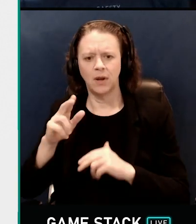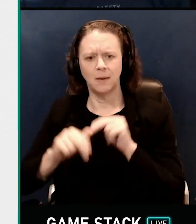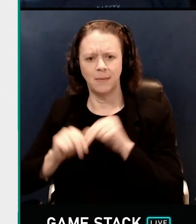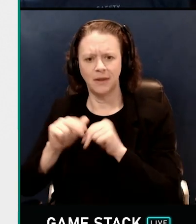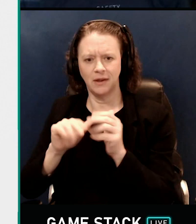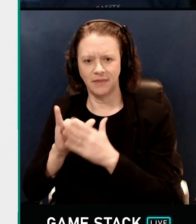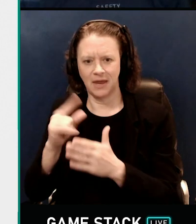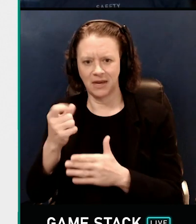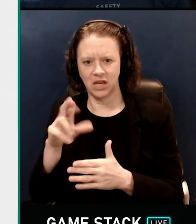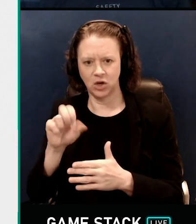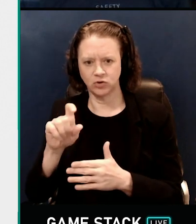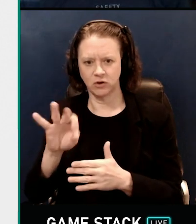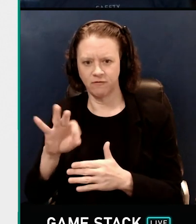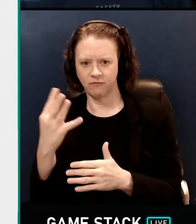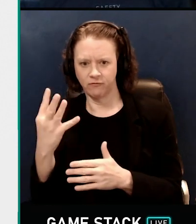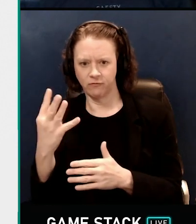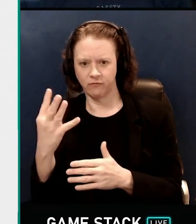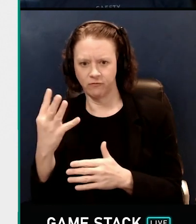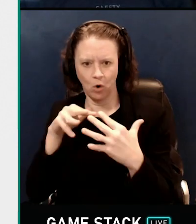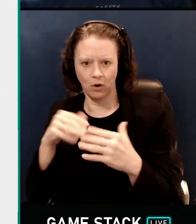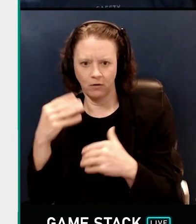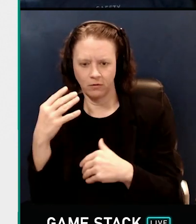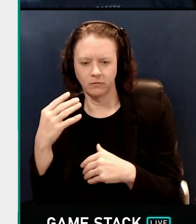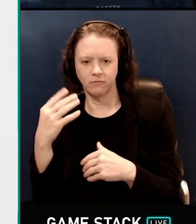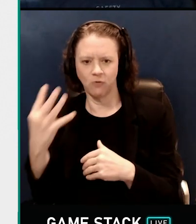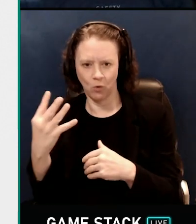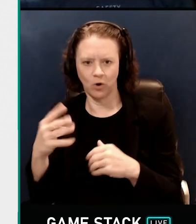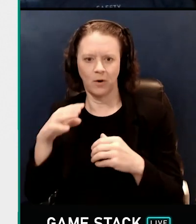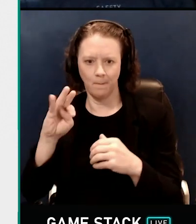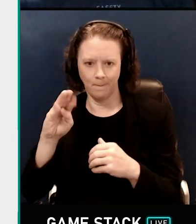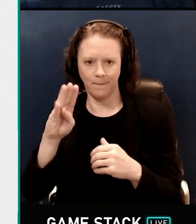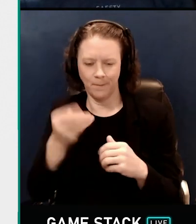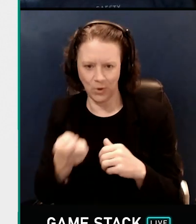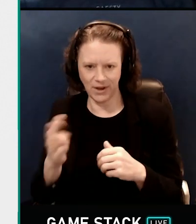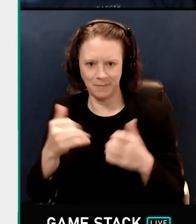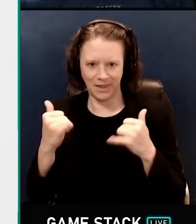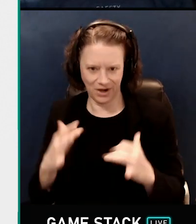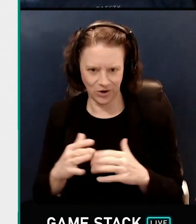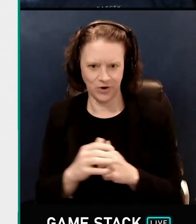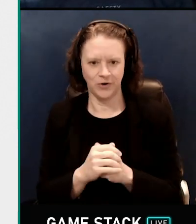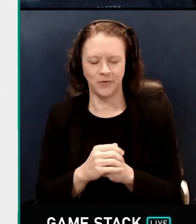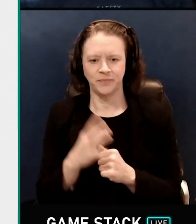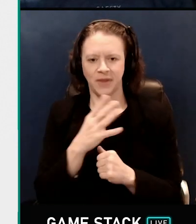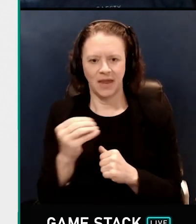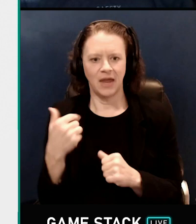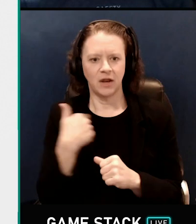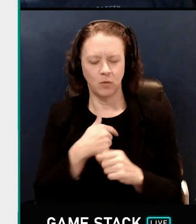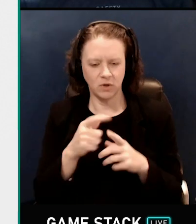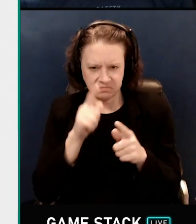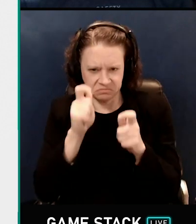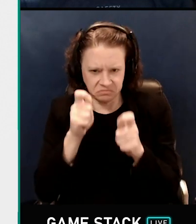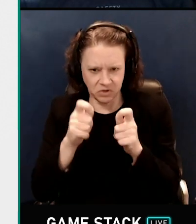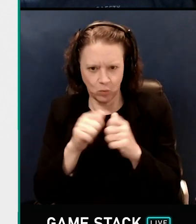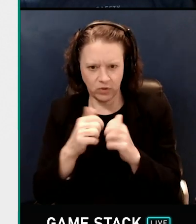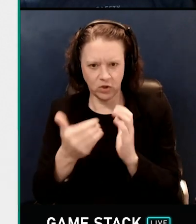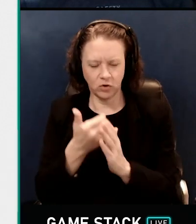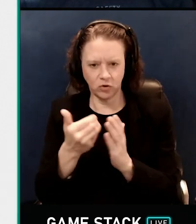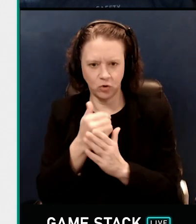4 multiplayer and I found that we could re purpose that same brain or different game modes in gears with just a few tweaks or new urges.